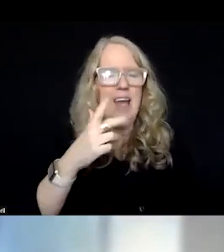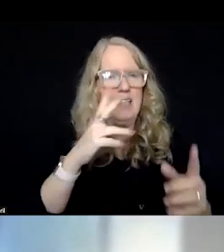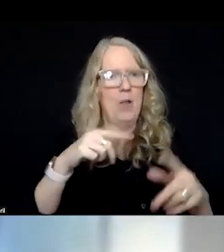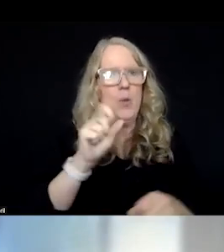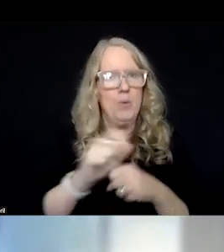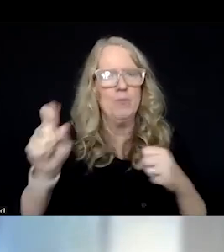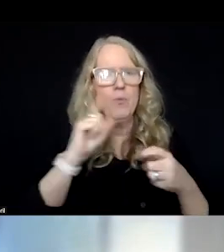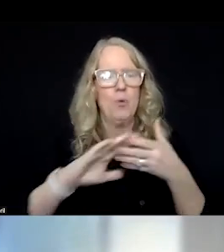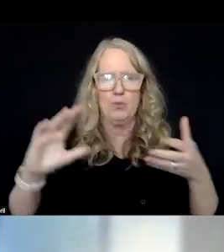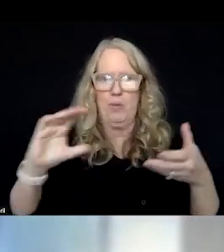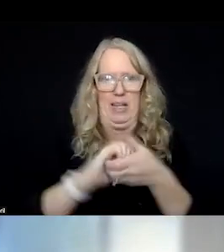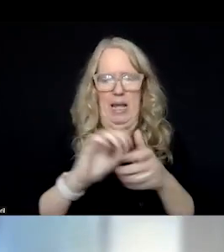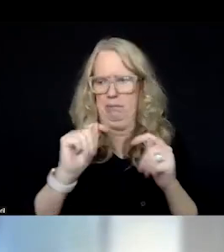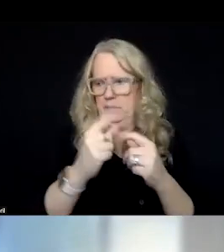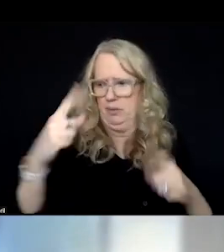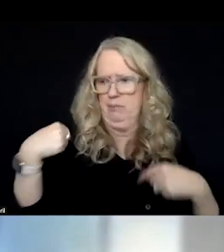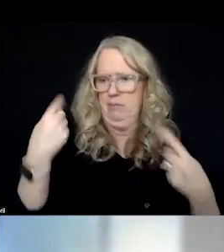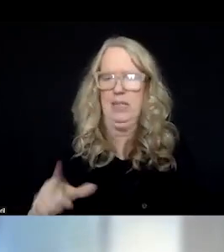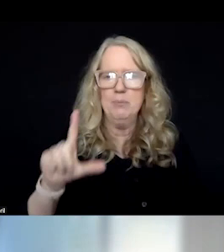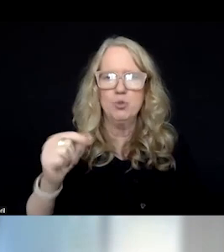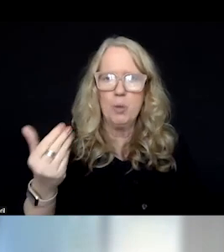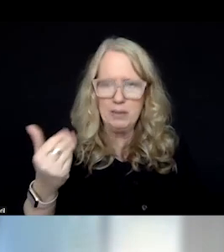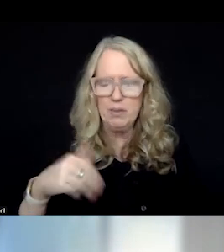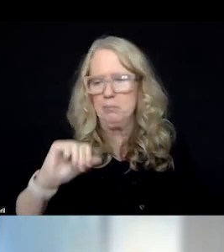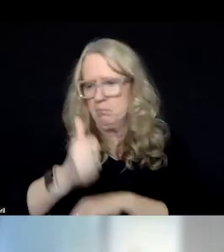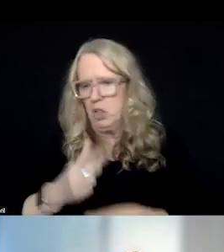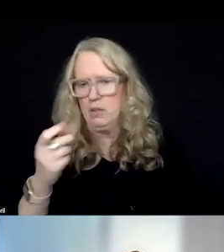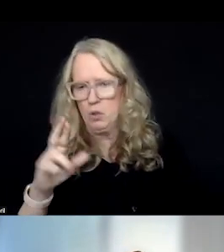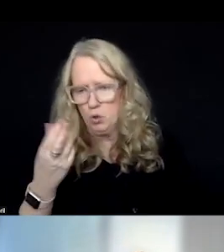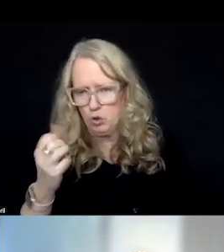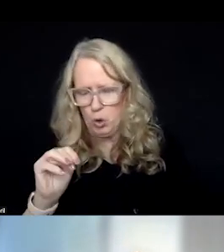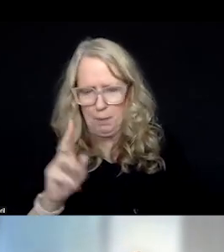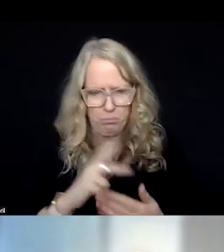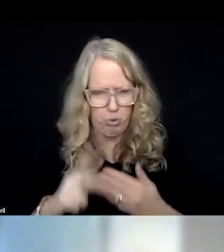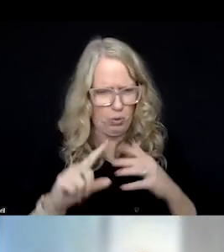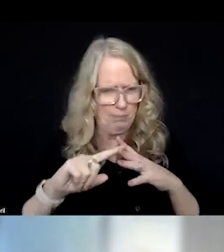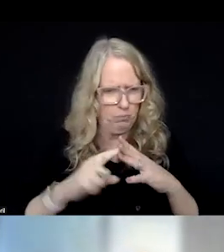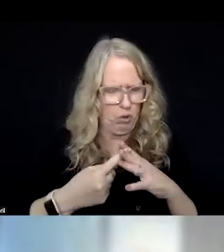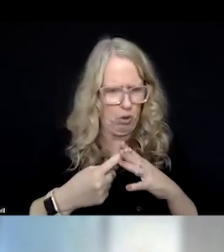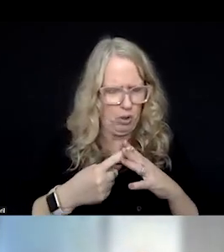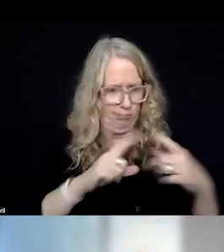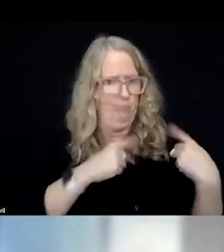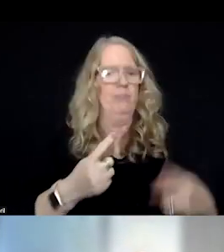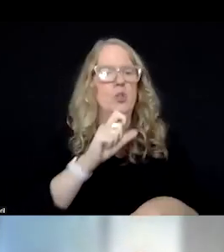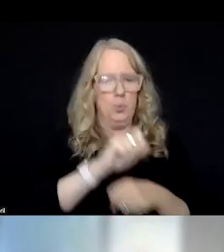TEAM SINCE 2015 AND WORKED WITH THEM SINCE 2015 AND STARTED IT IN